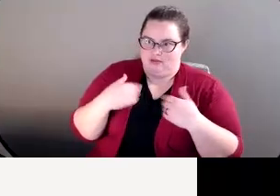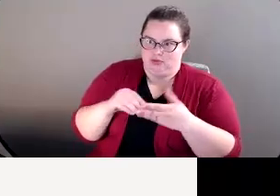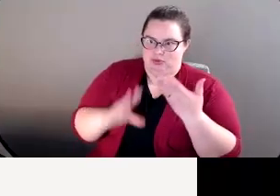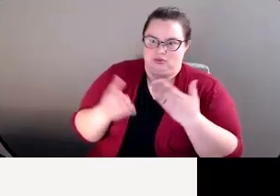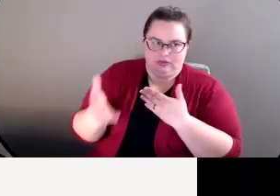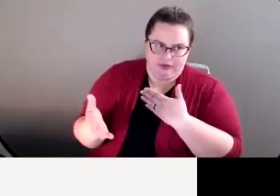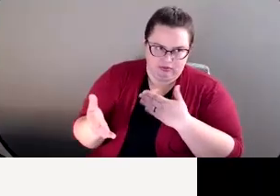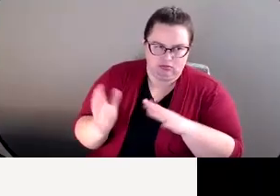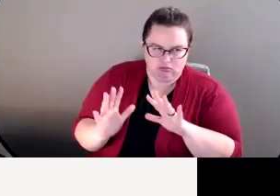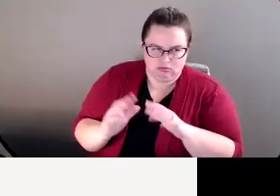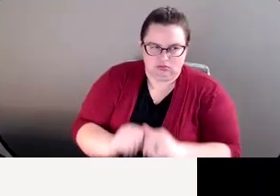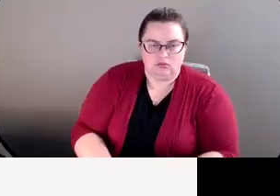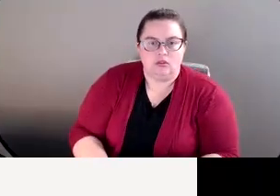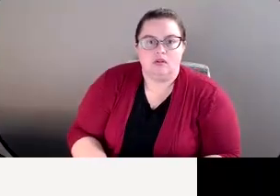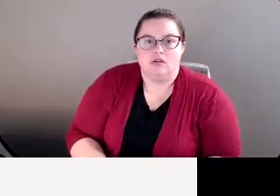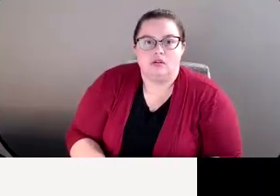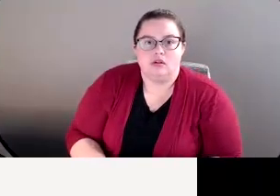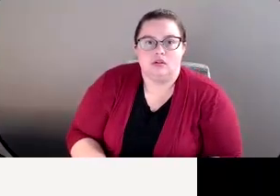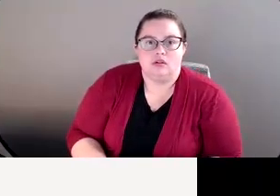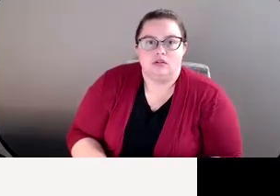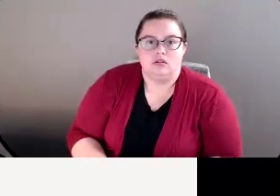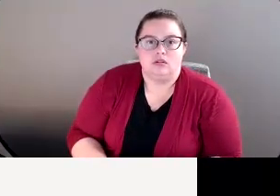All right. This first one here,